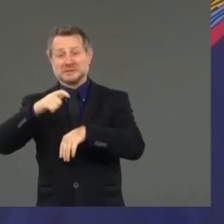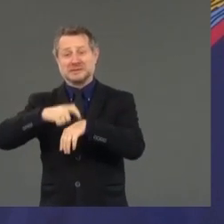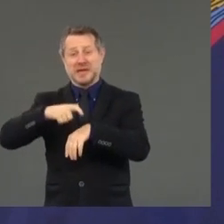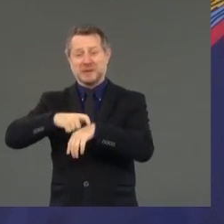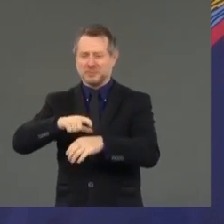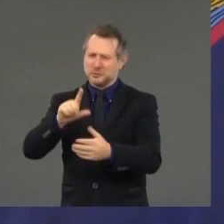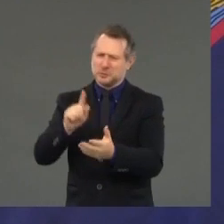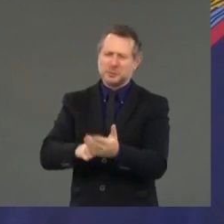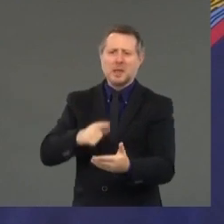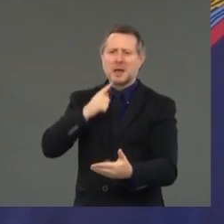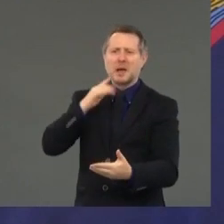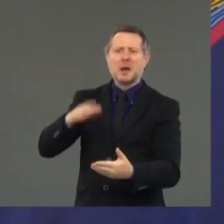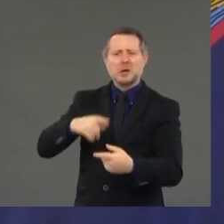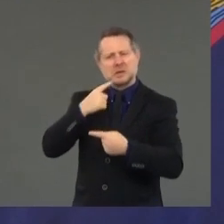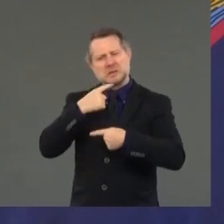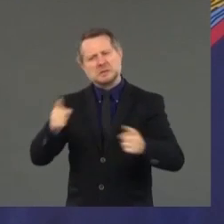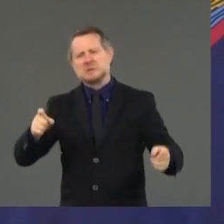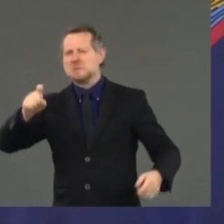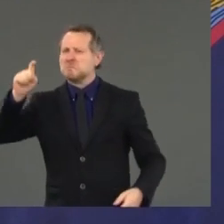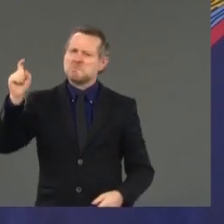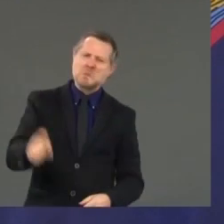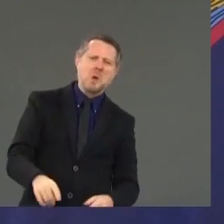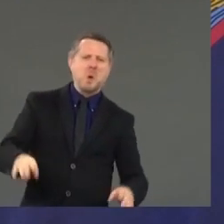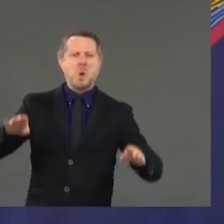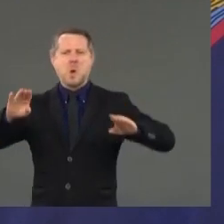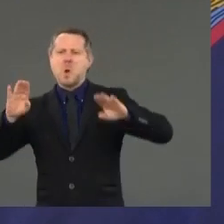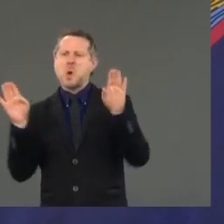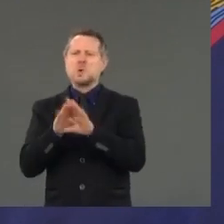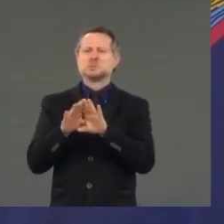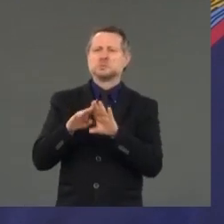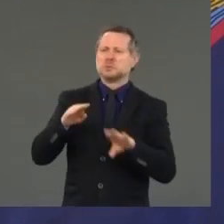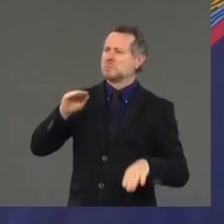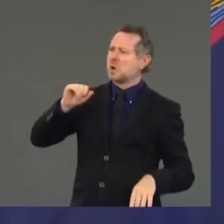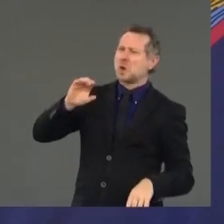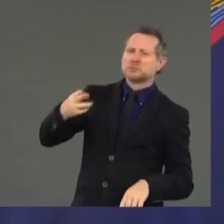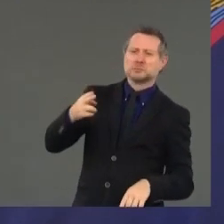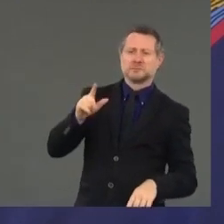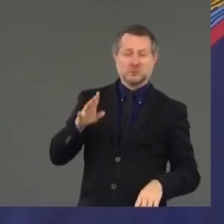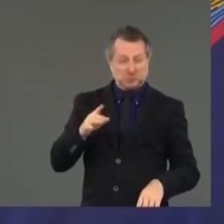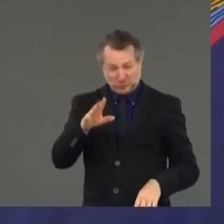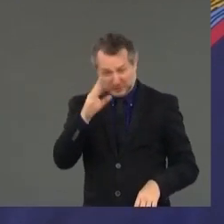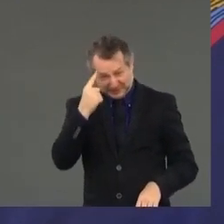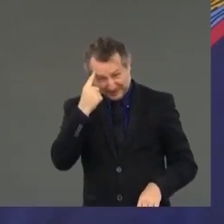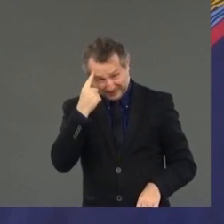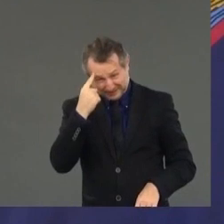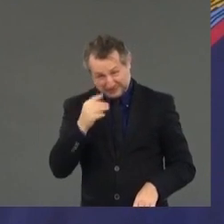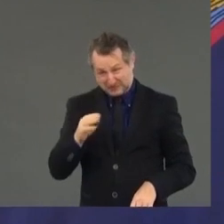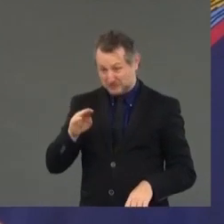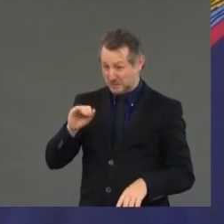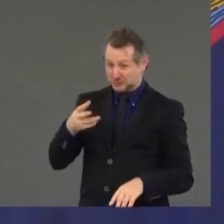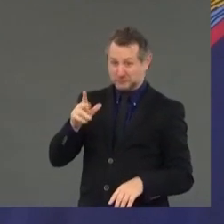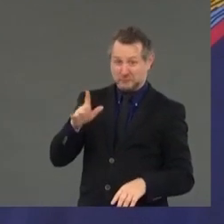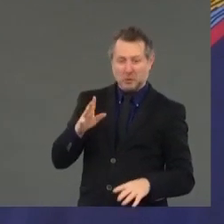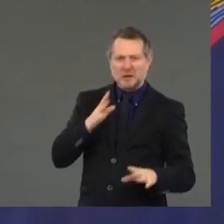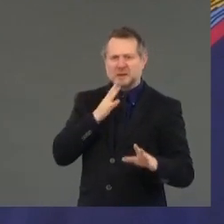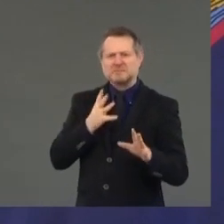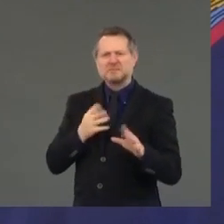"NEW YORK TIMES" DOESN'T CALL FOR A CLOSE DOWN UNTIL MARCH 24th.